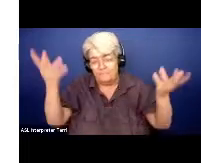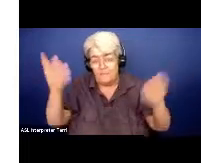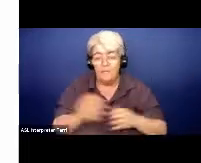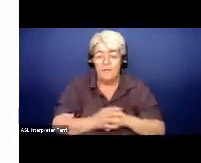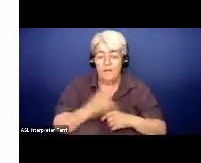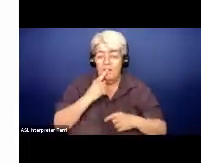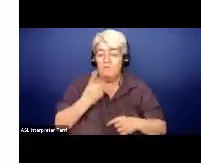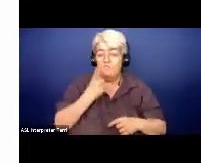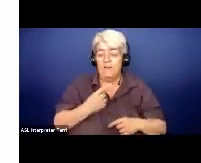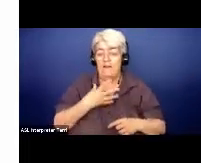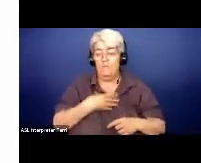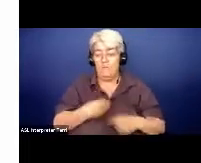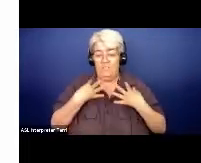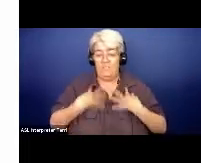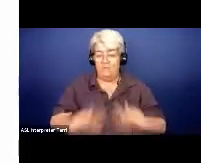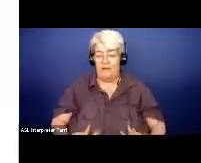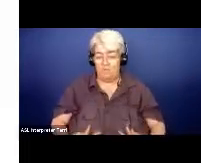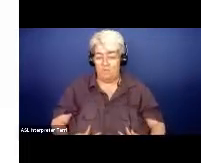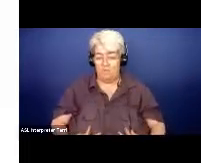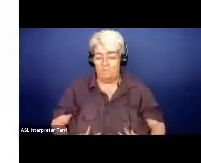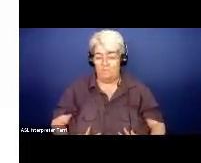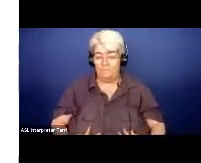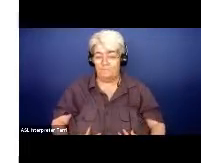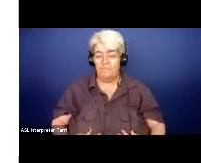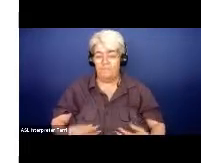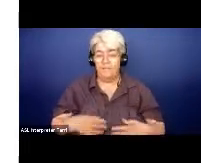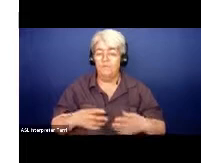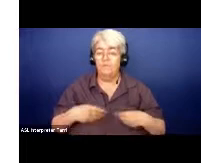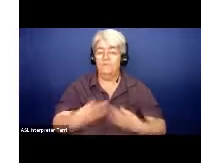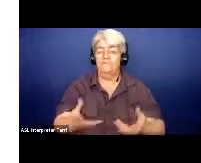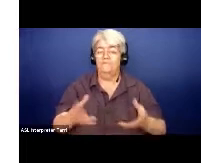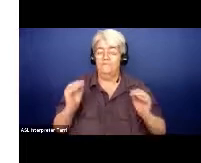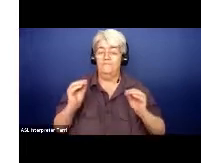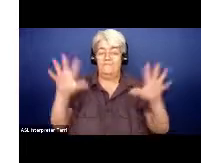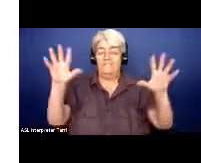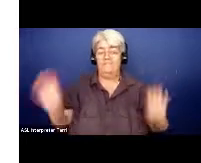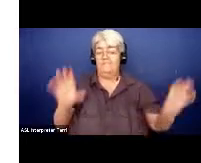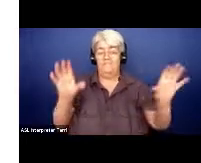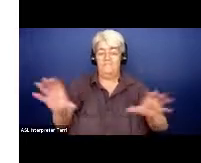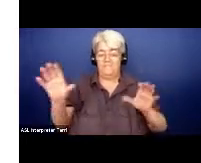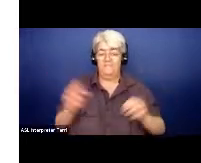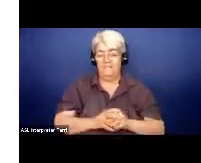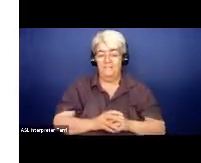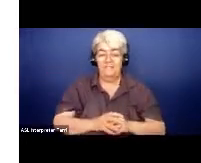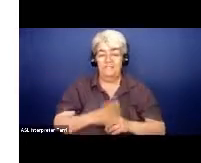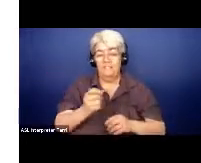red-and-white striped shirt to bring some festivities to the event. Thank you for your